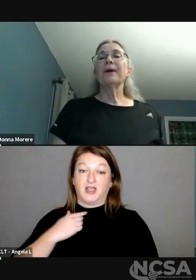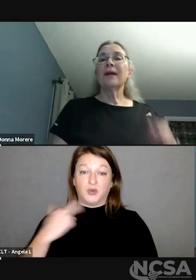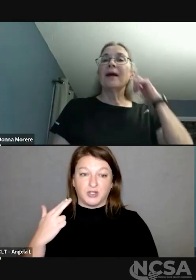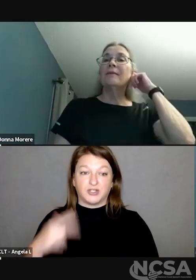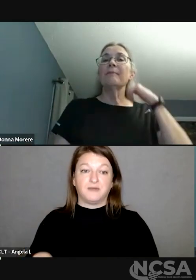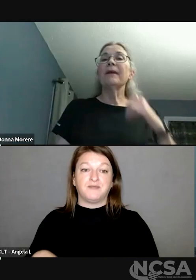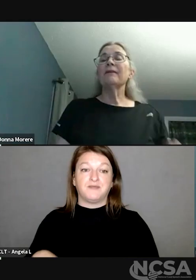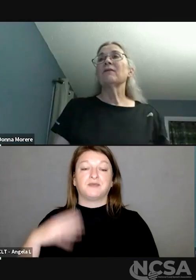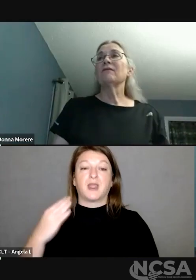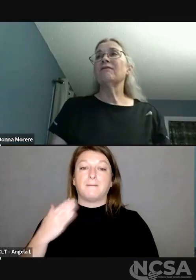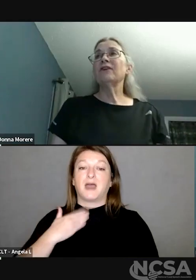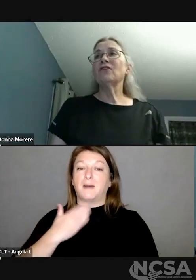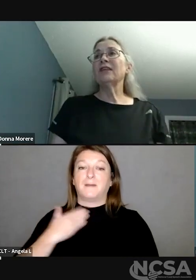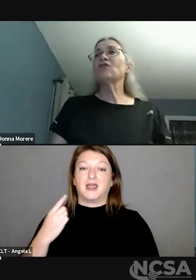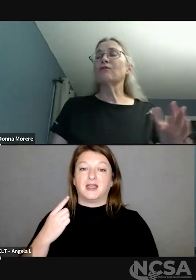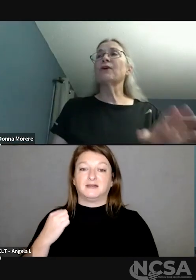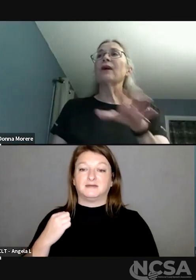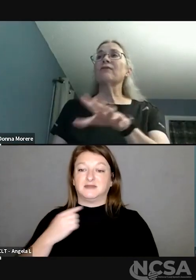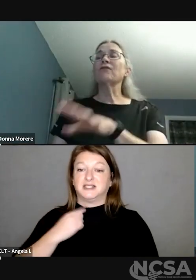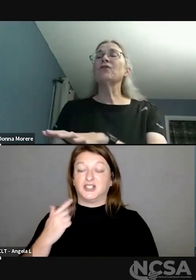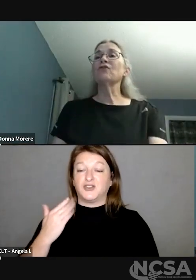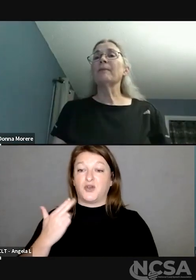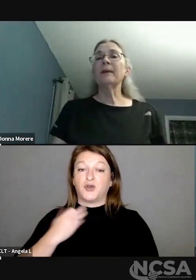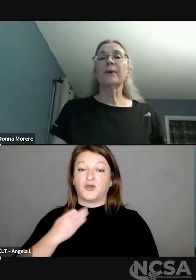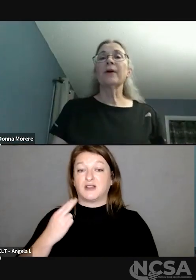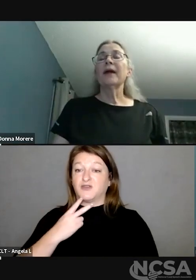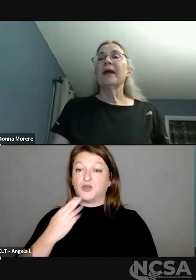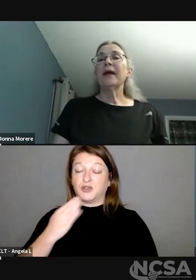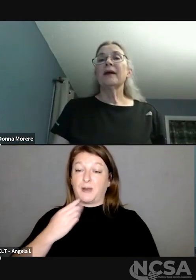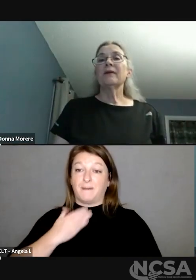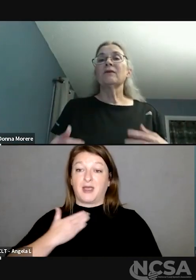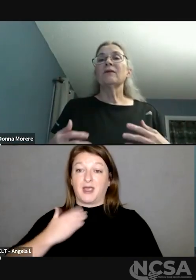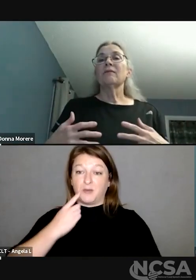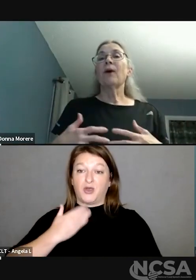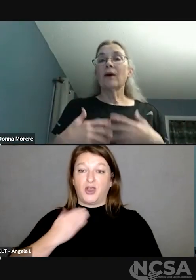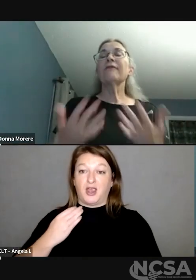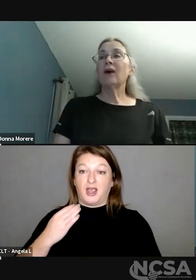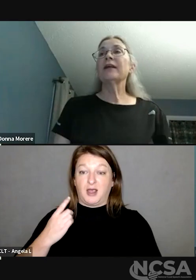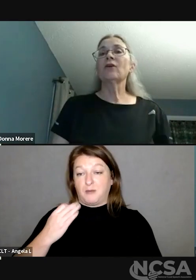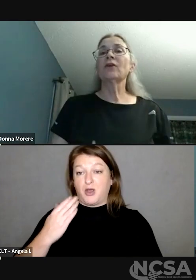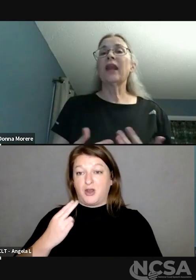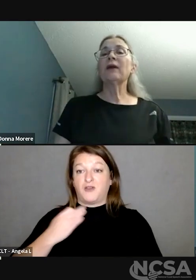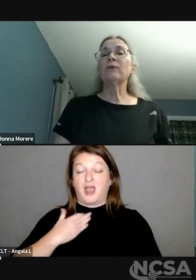but I made big digital photographs of cues on paper, and part of how he learned language